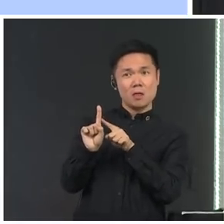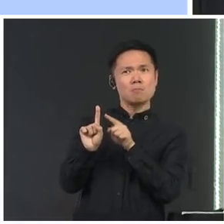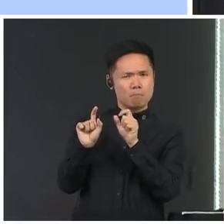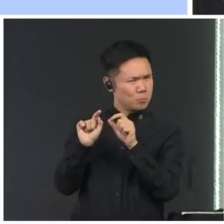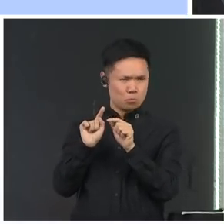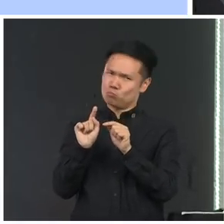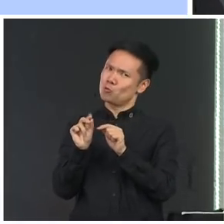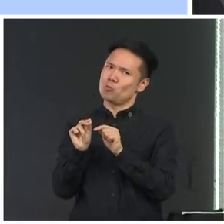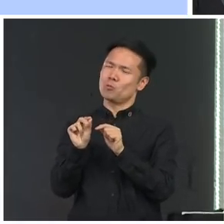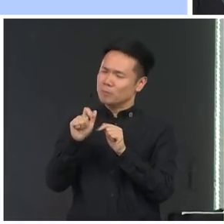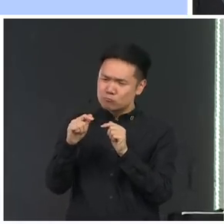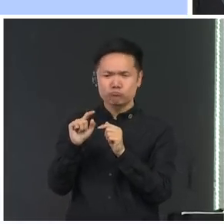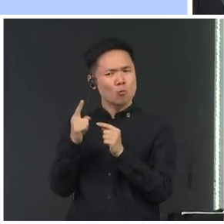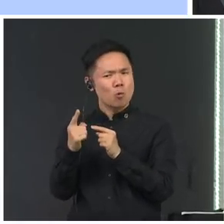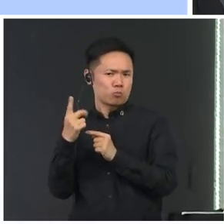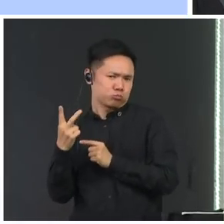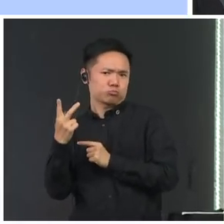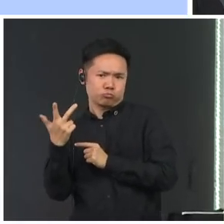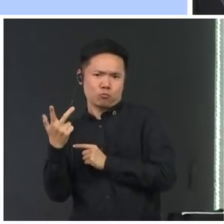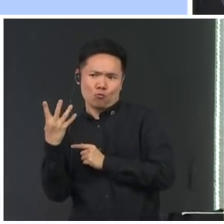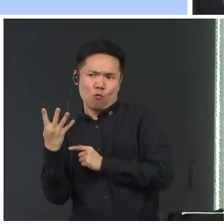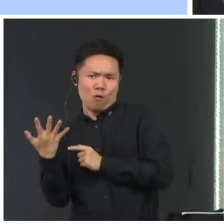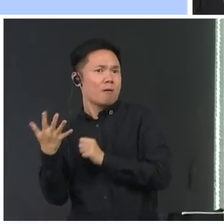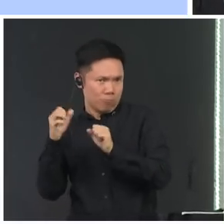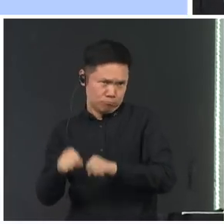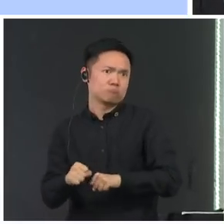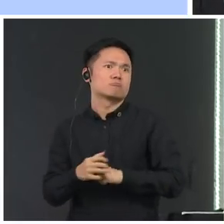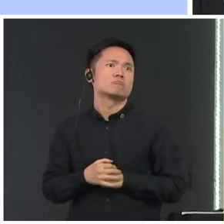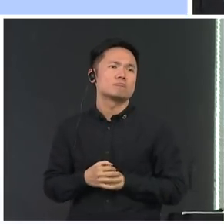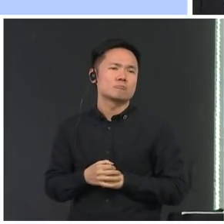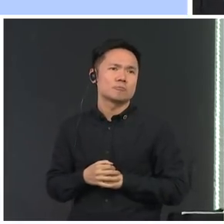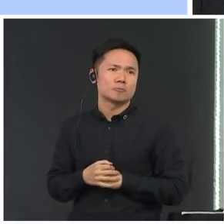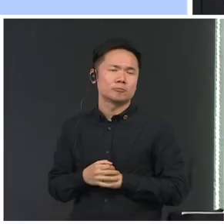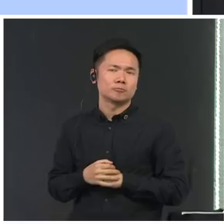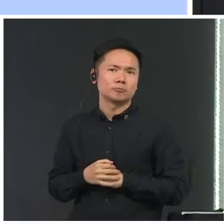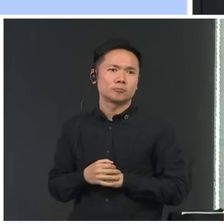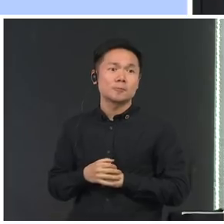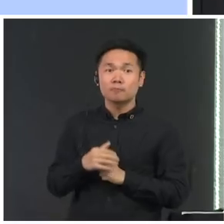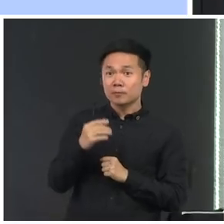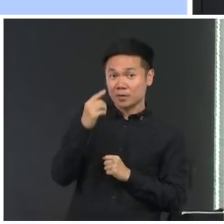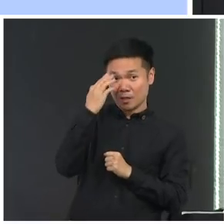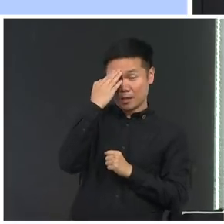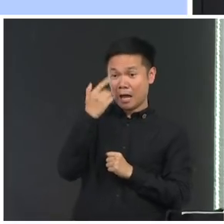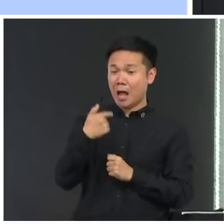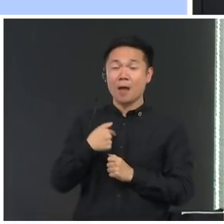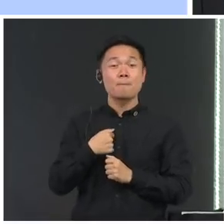It's not just a simple imitation of the mother's language. And the mother tongue does not have to